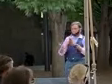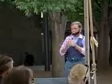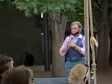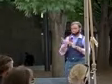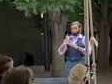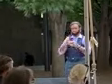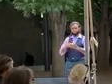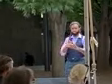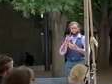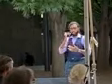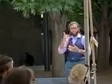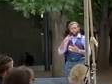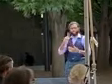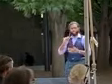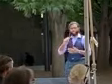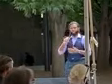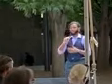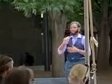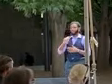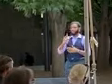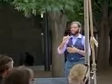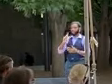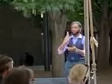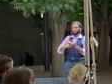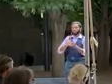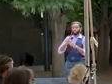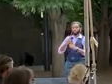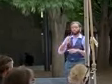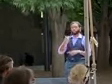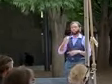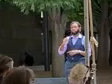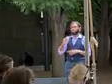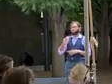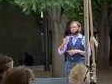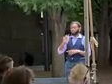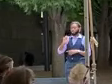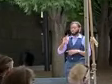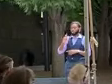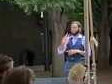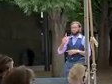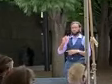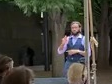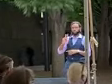The Act was signed into law by George Herbert Walker Bush on July 26, 1990.